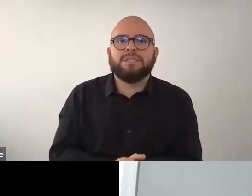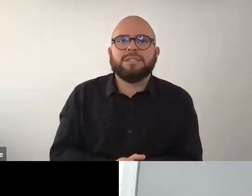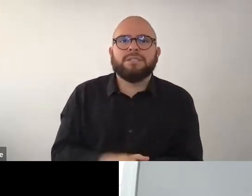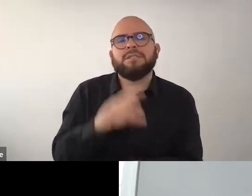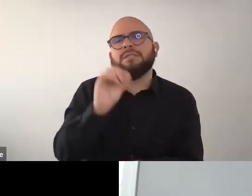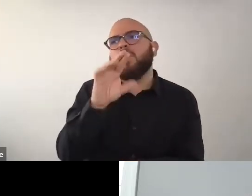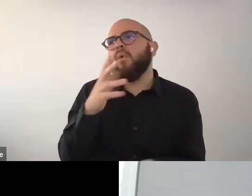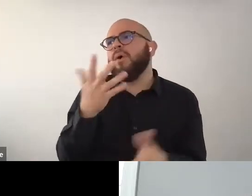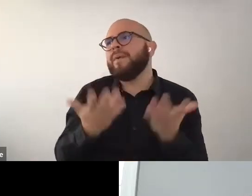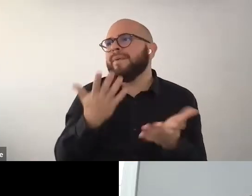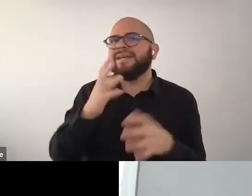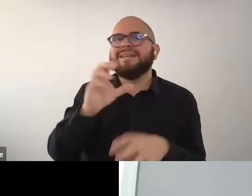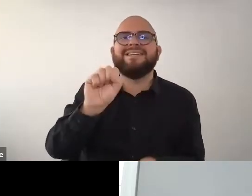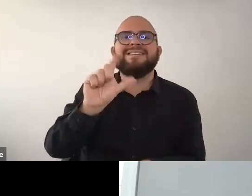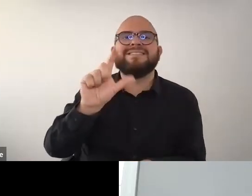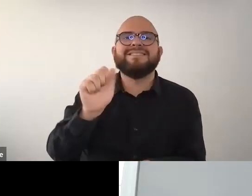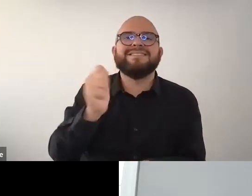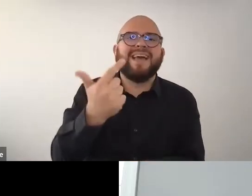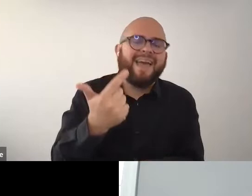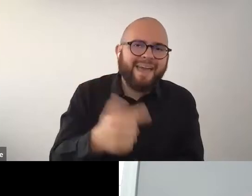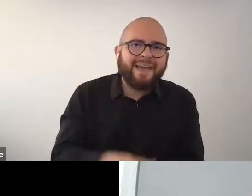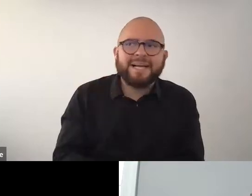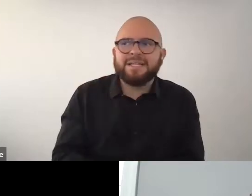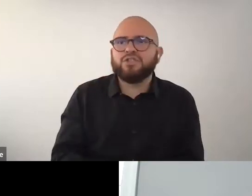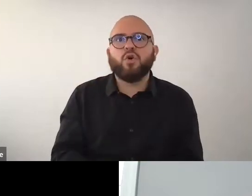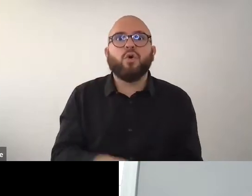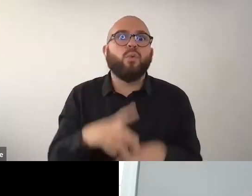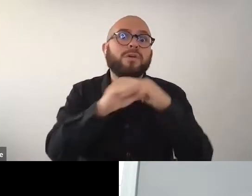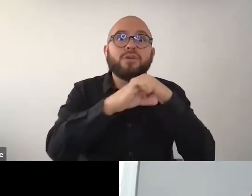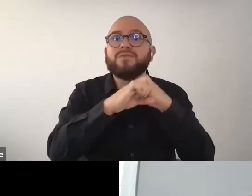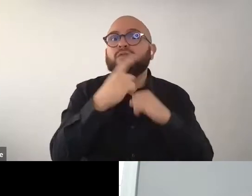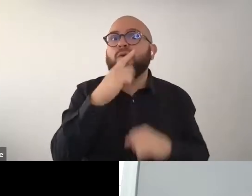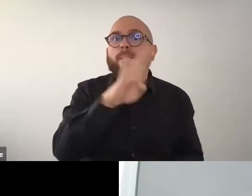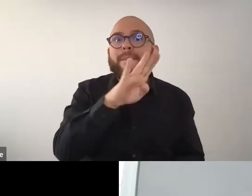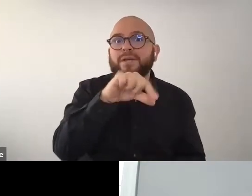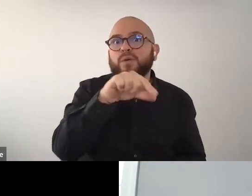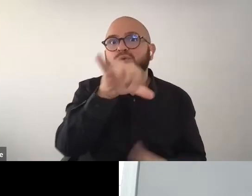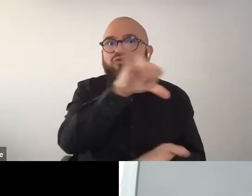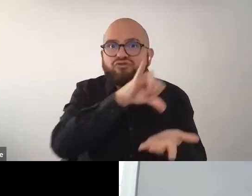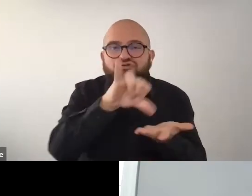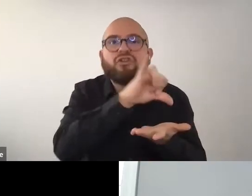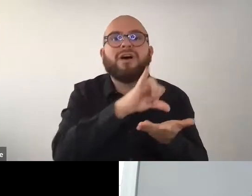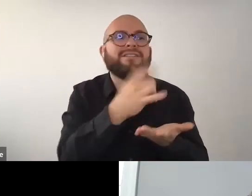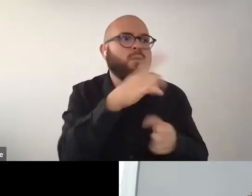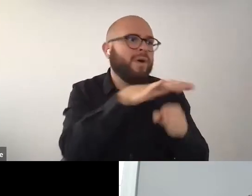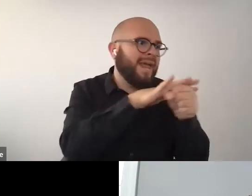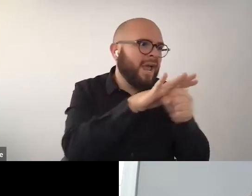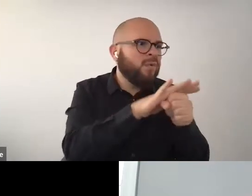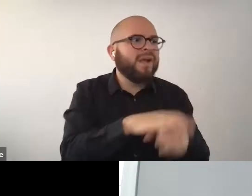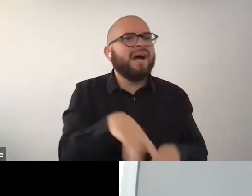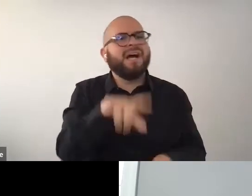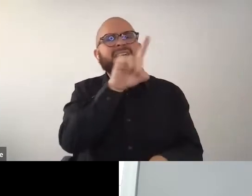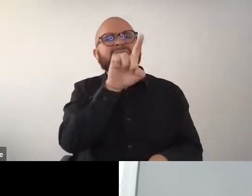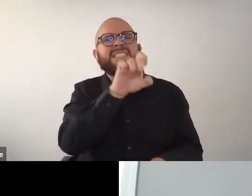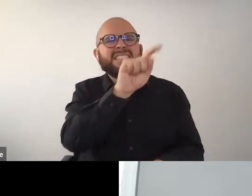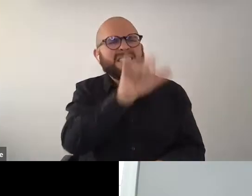So let's say a commercial for barbecue sauce is airing in one area and zesty and tasty is sort of the draw